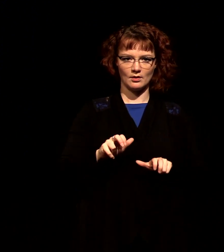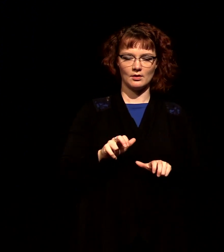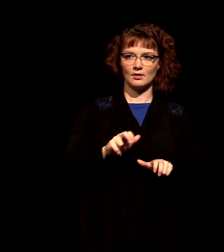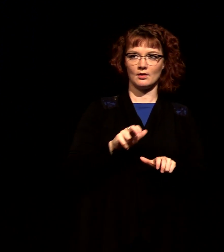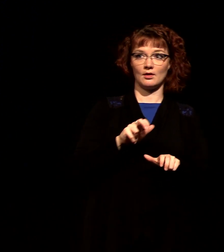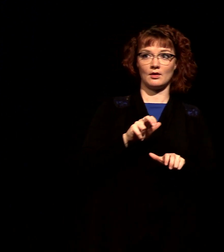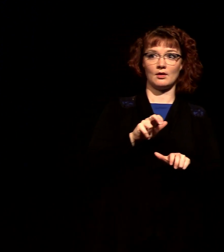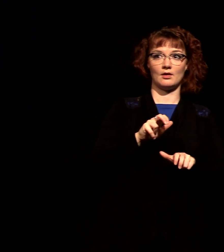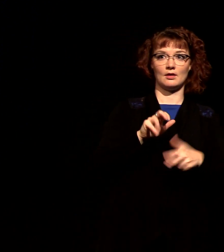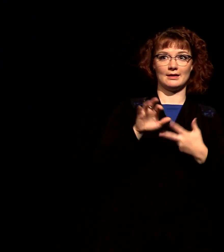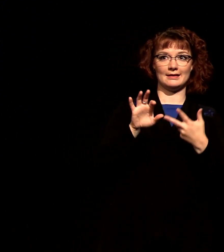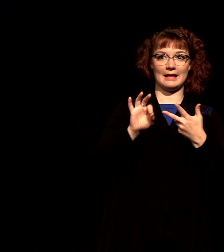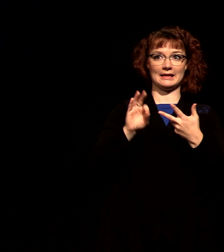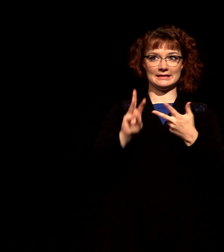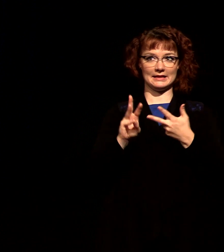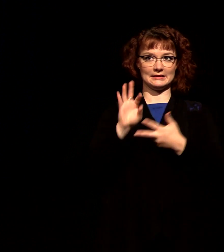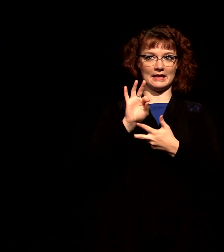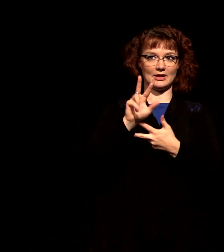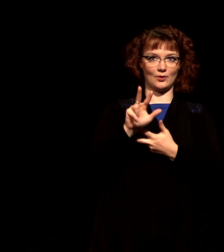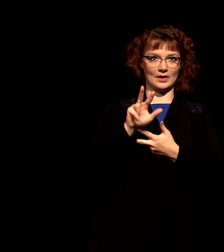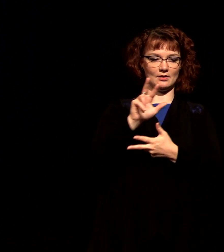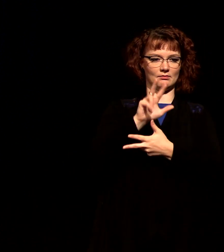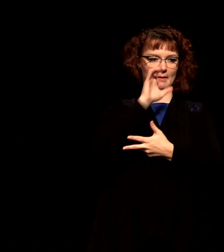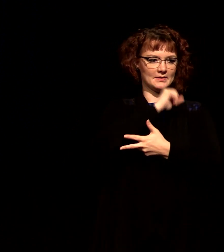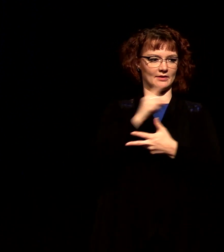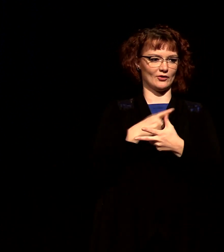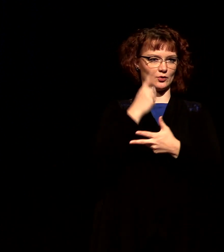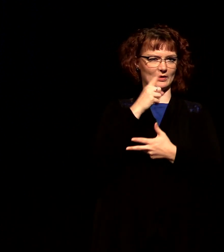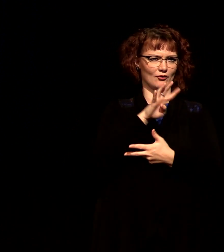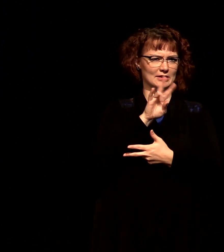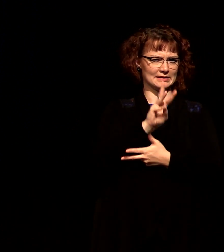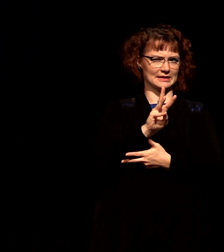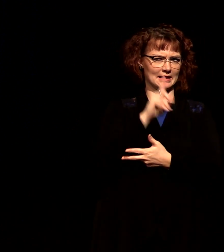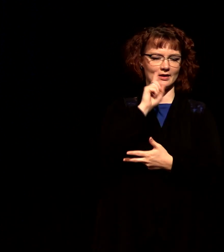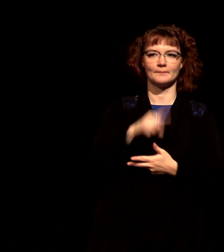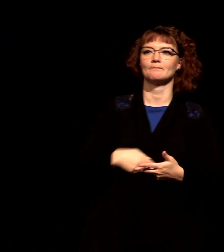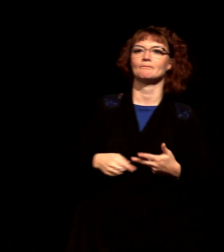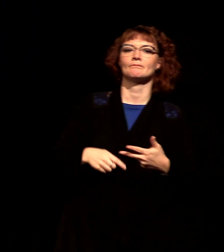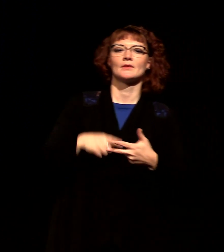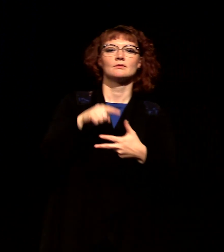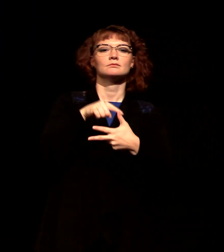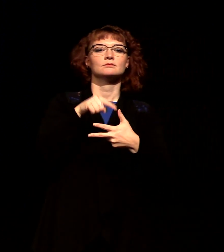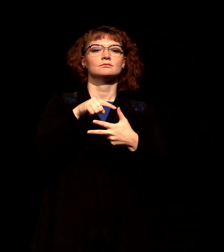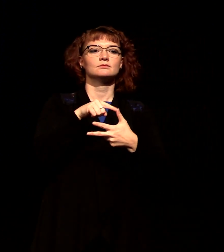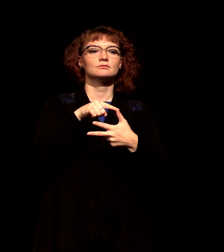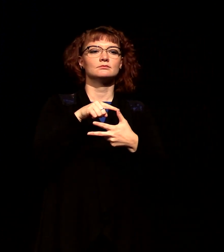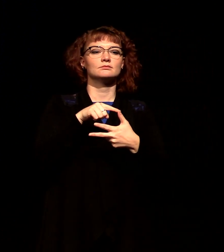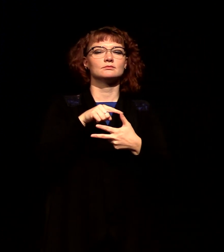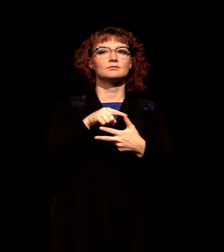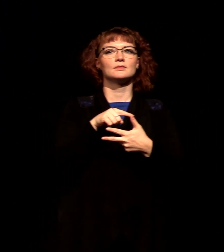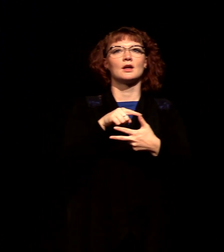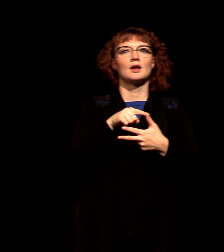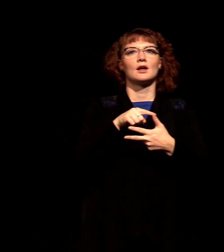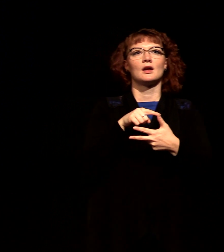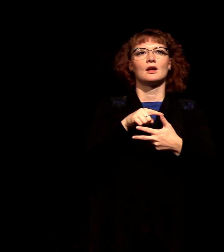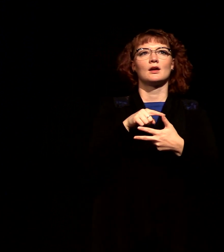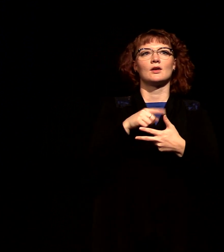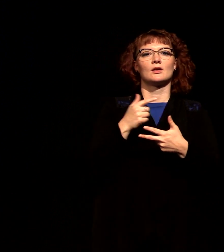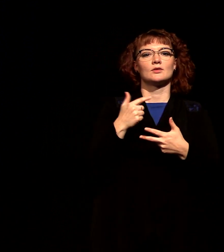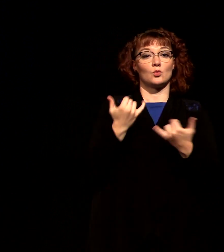Psalm 96. And we're gonna stand in awe, we're going to do something a little bit different. It's the summer and I love that we get to try some new things out. But today, we're